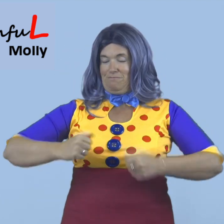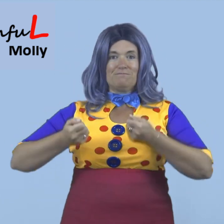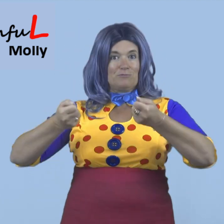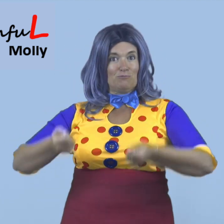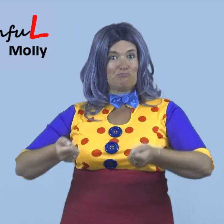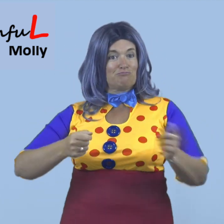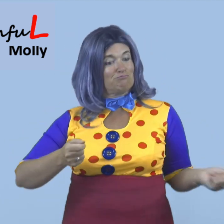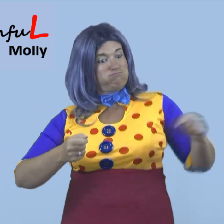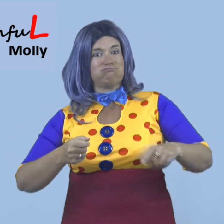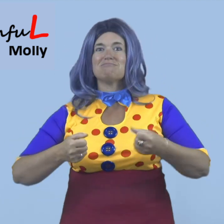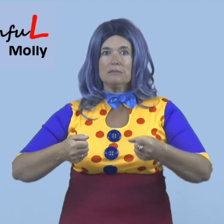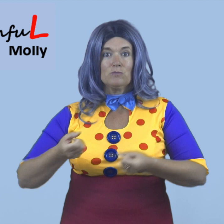Jumping aboard the float,